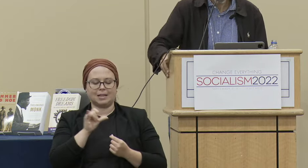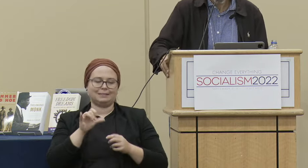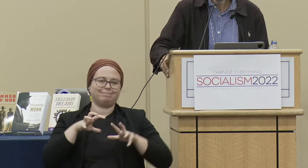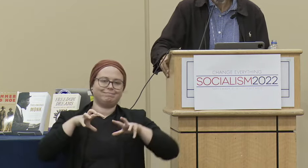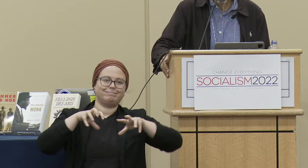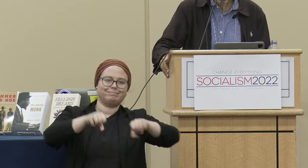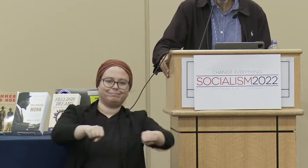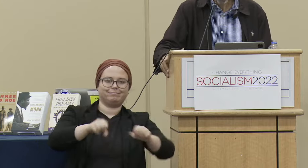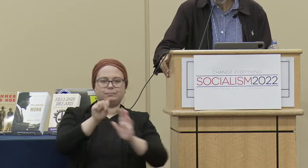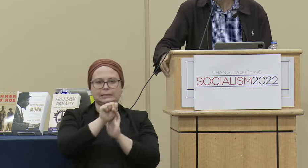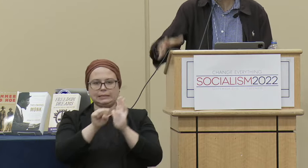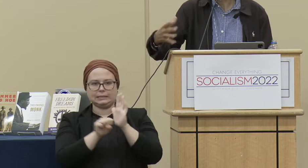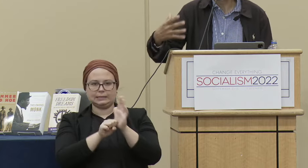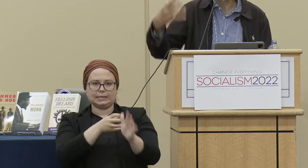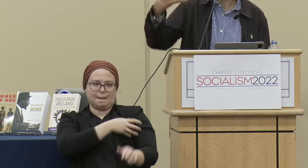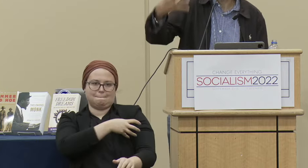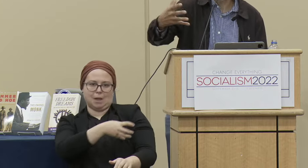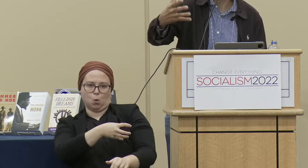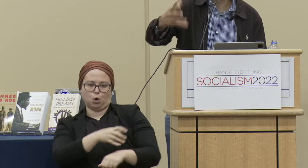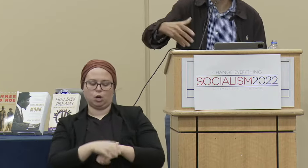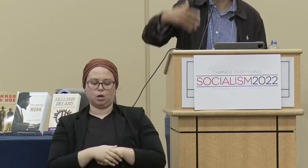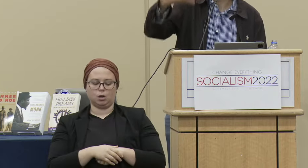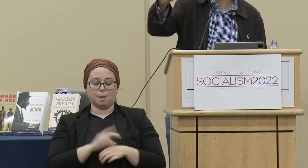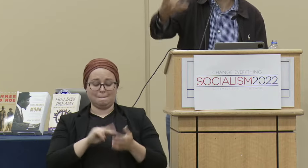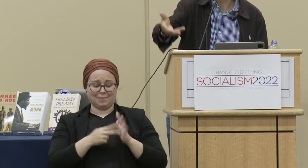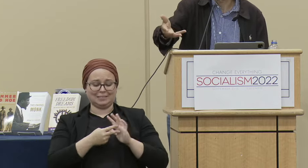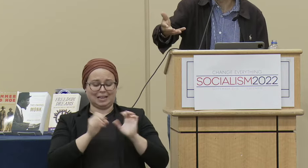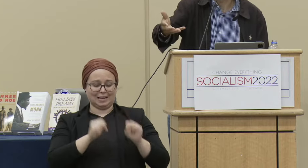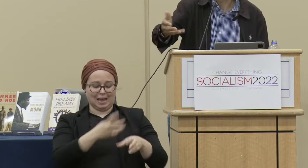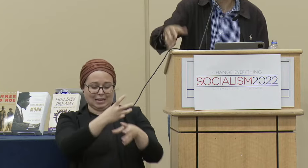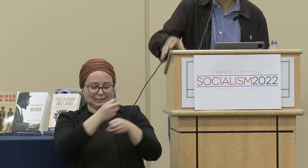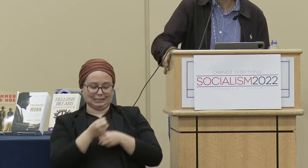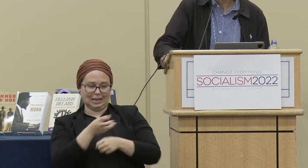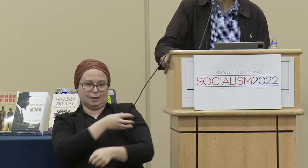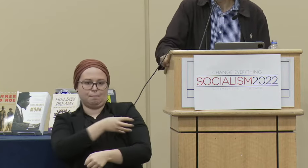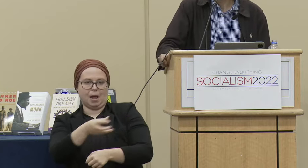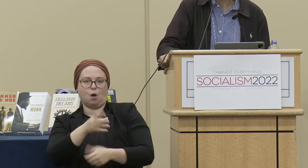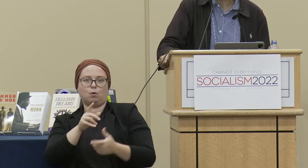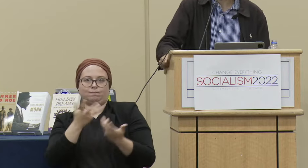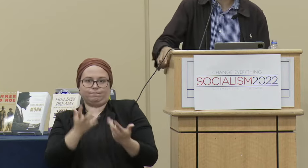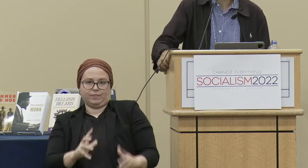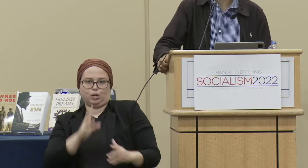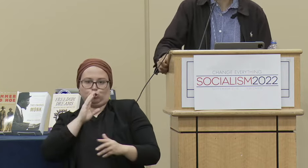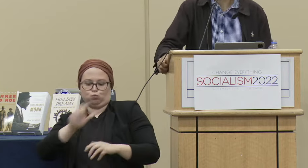the neat state -- takeover state power. And then I can